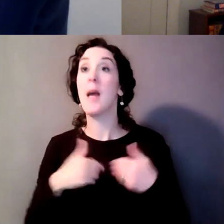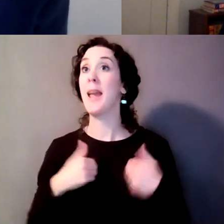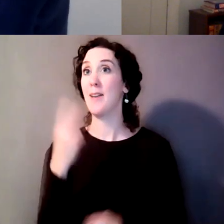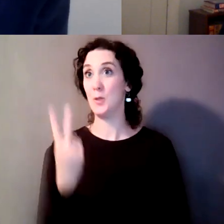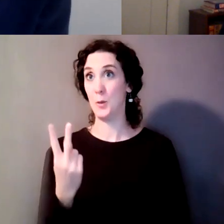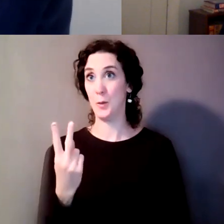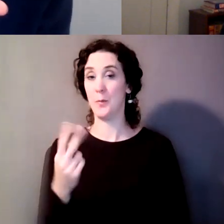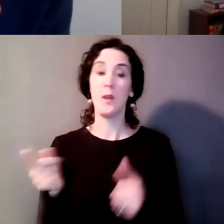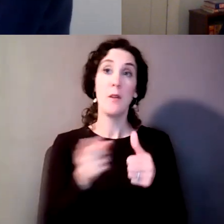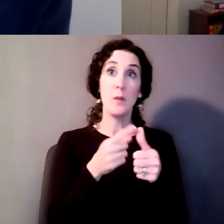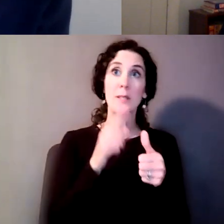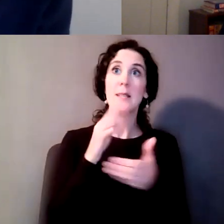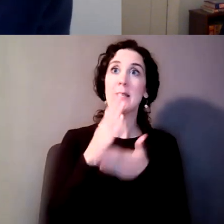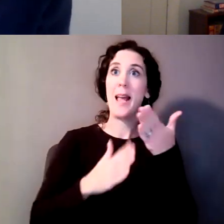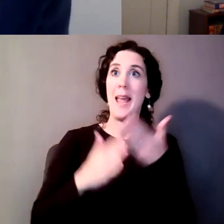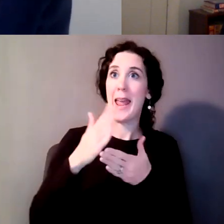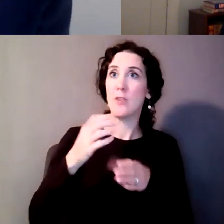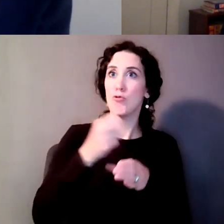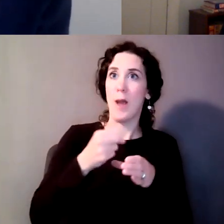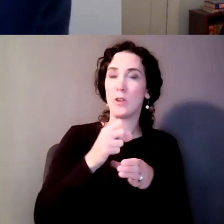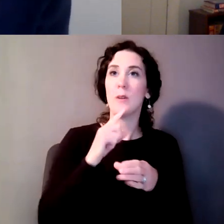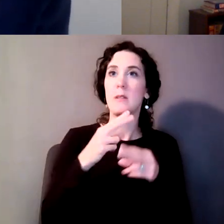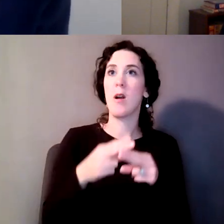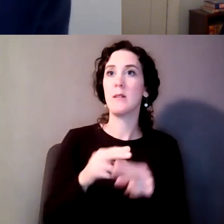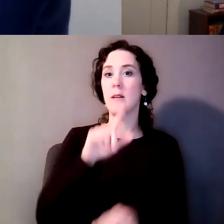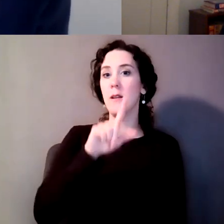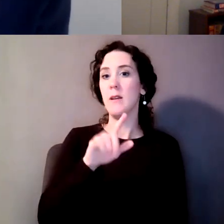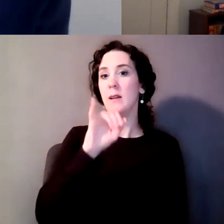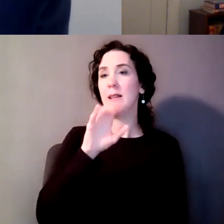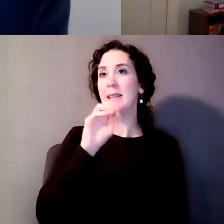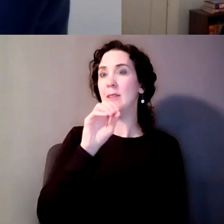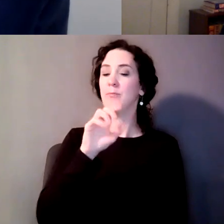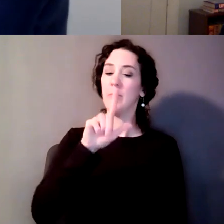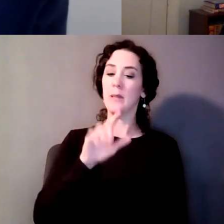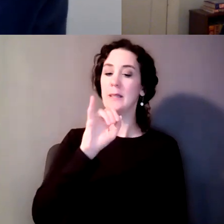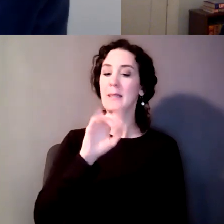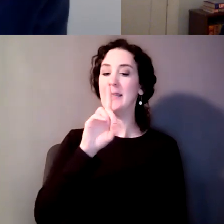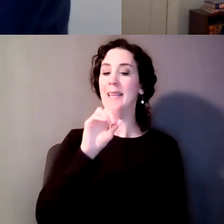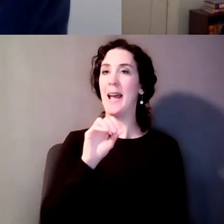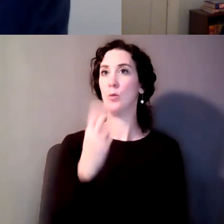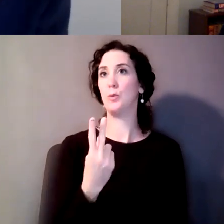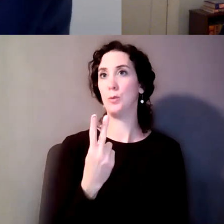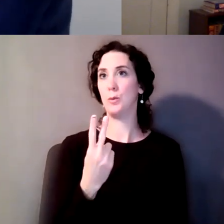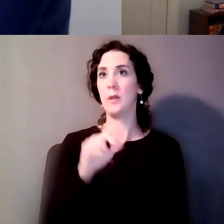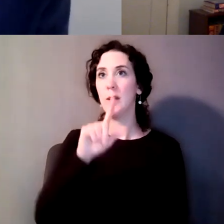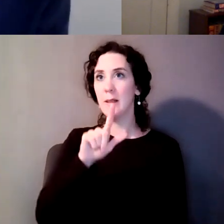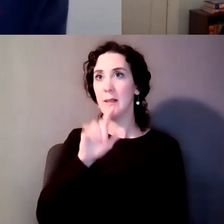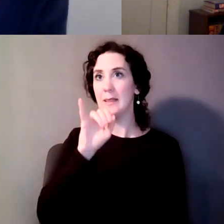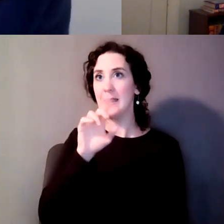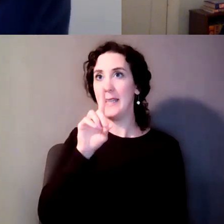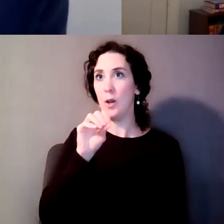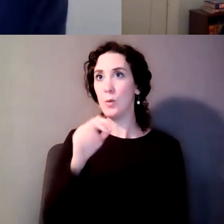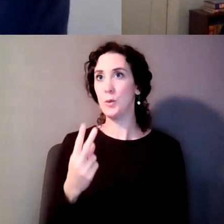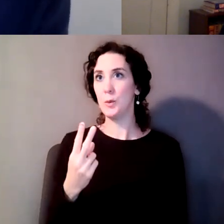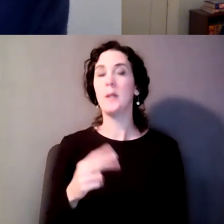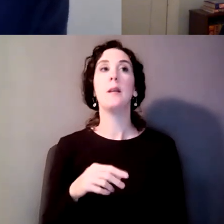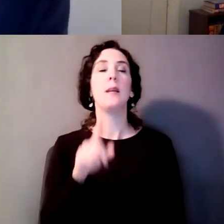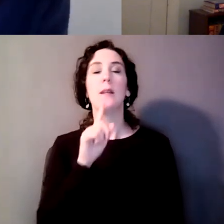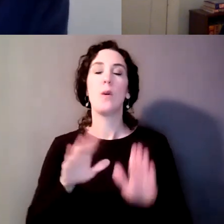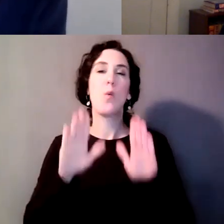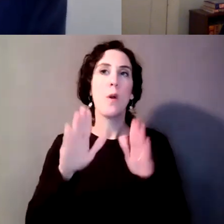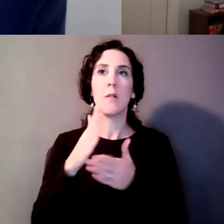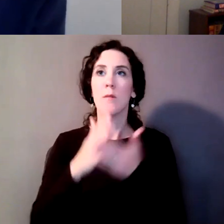It is called the Lido 2, and it's a wonderful hand grinder. There are some great hand grinder